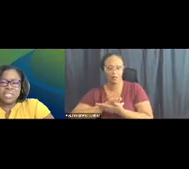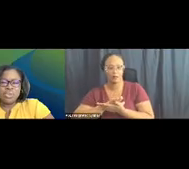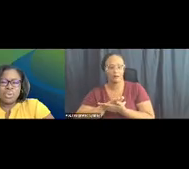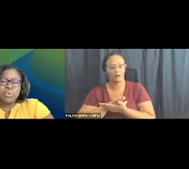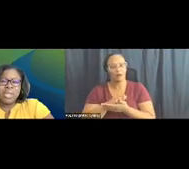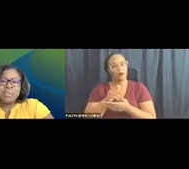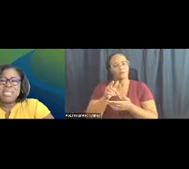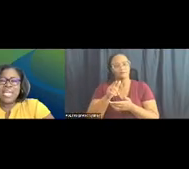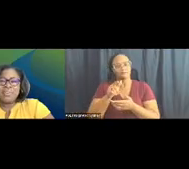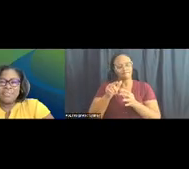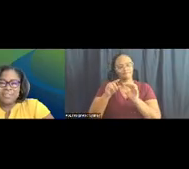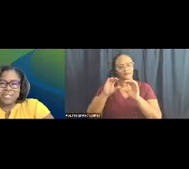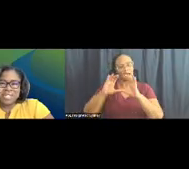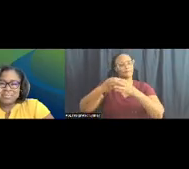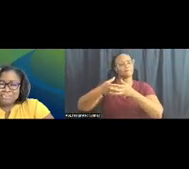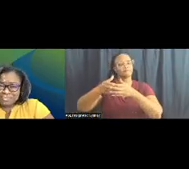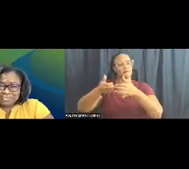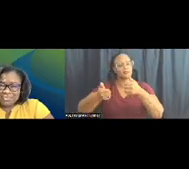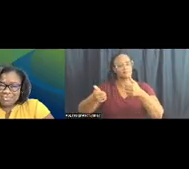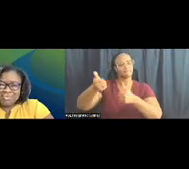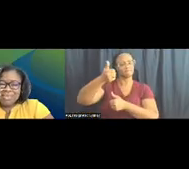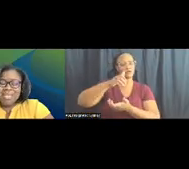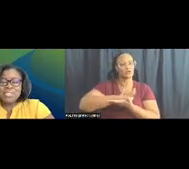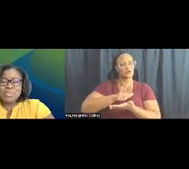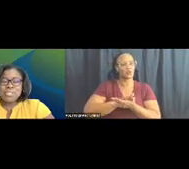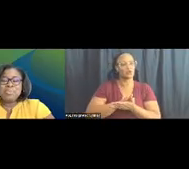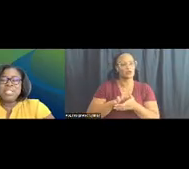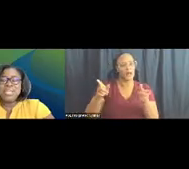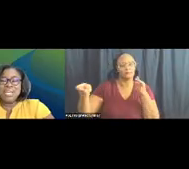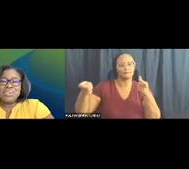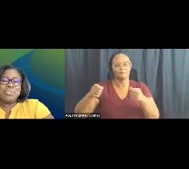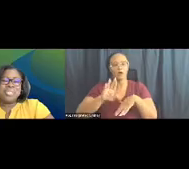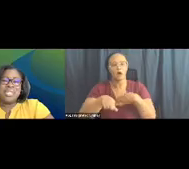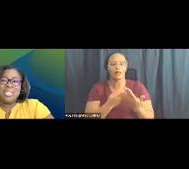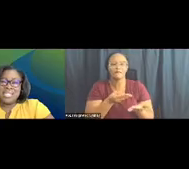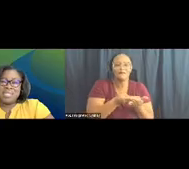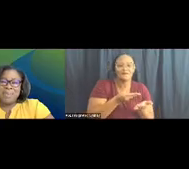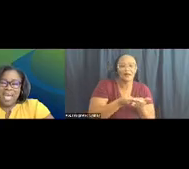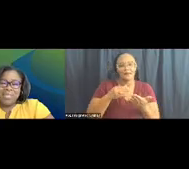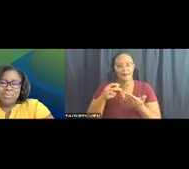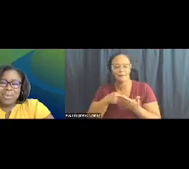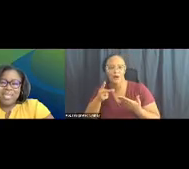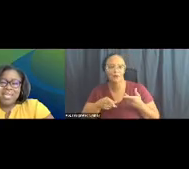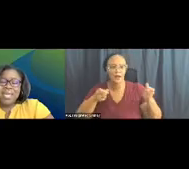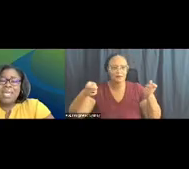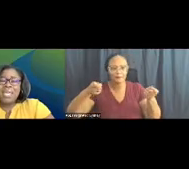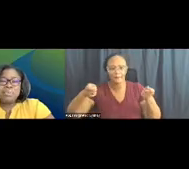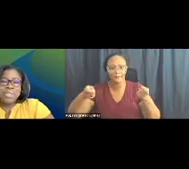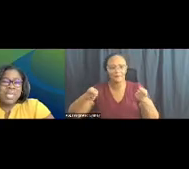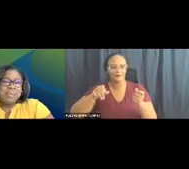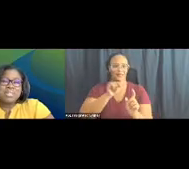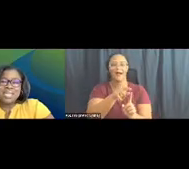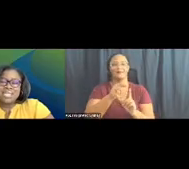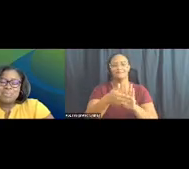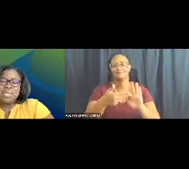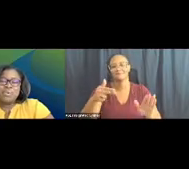educational programs and funding. So ultimately, understanding this pathway, it really helps to